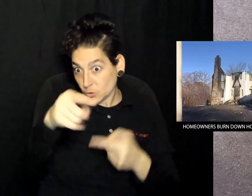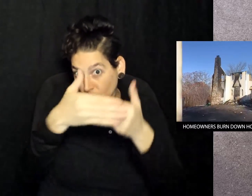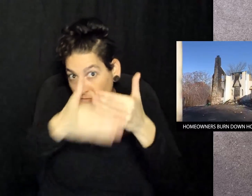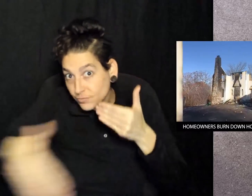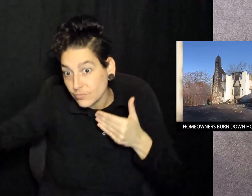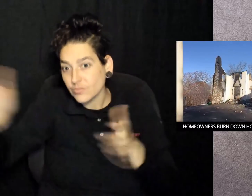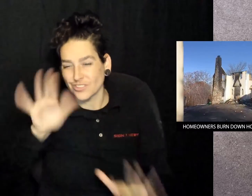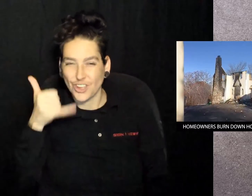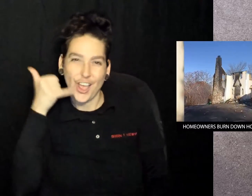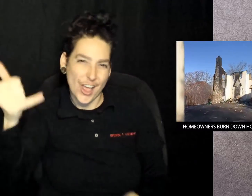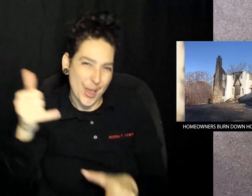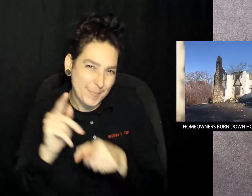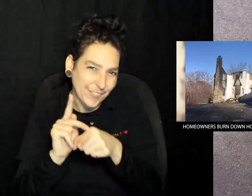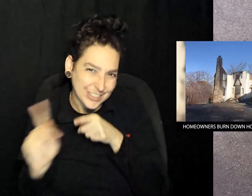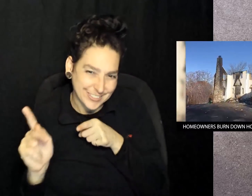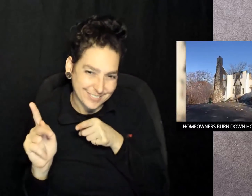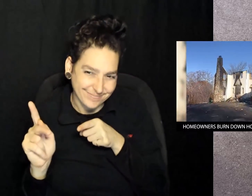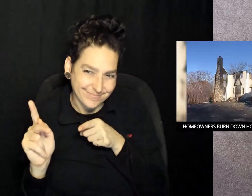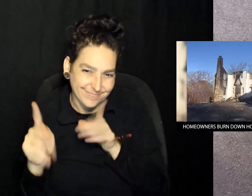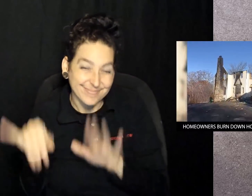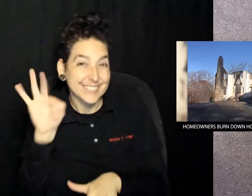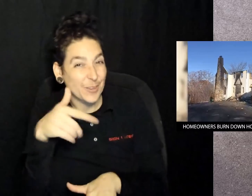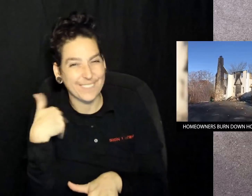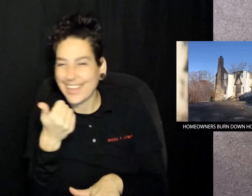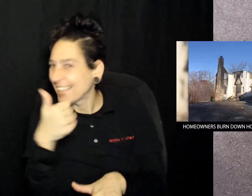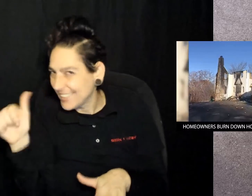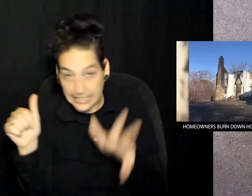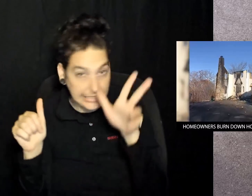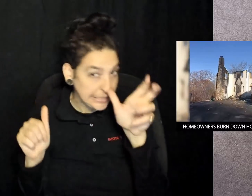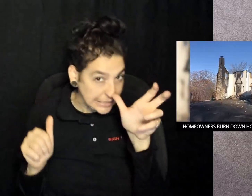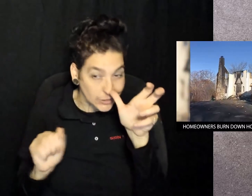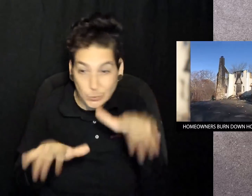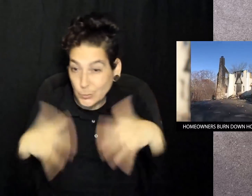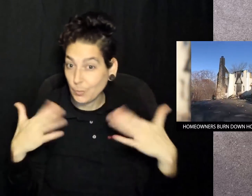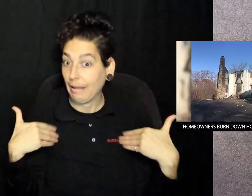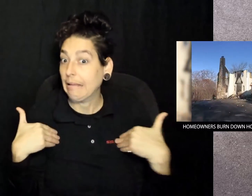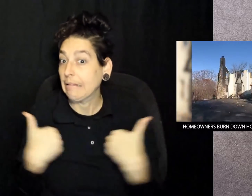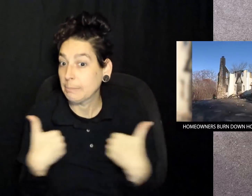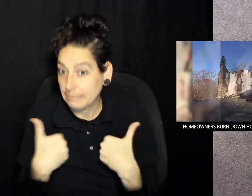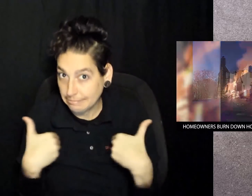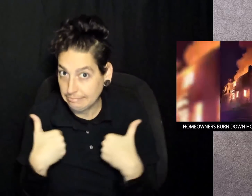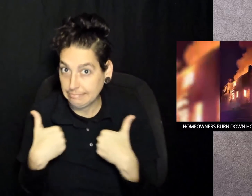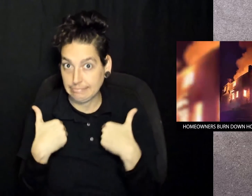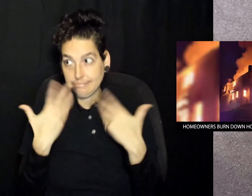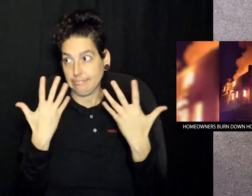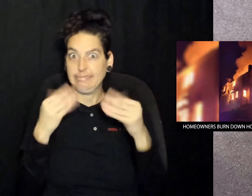call a professional if you have an insect or animal infestation at your home